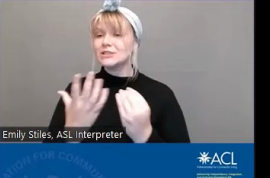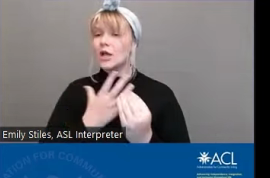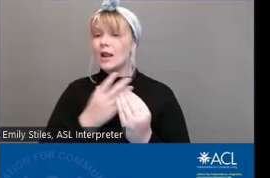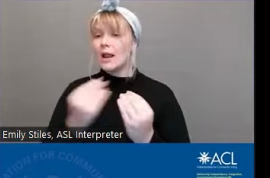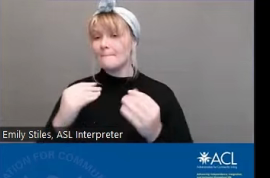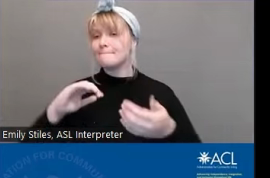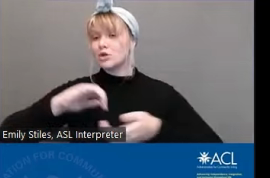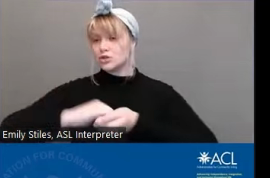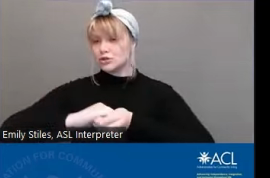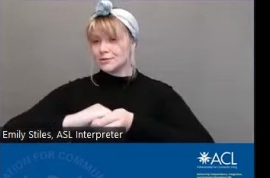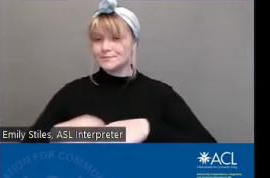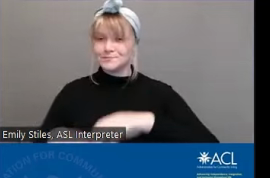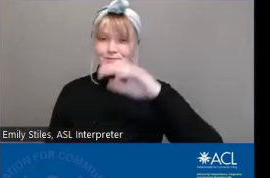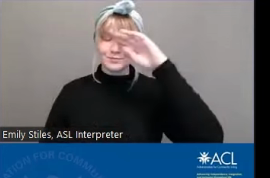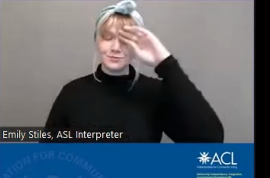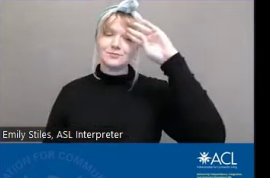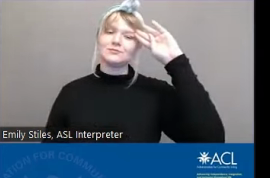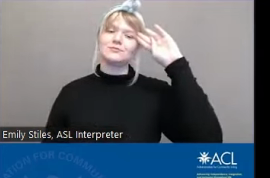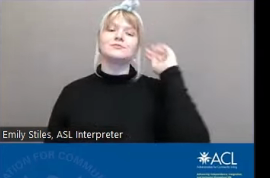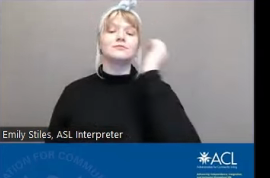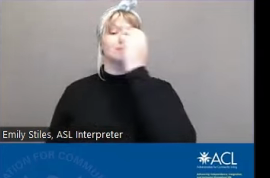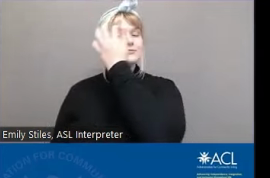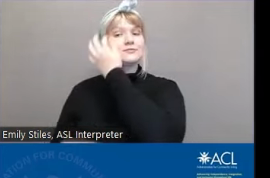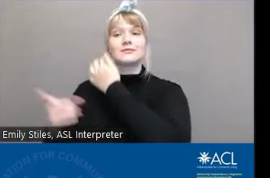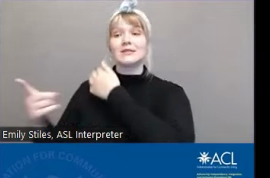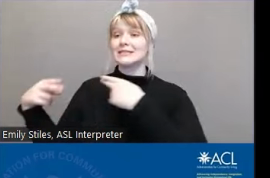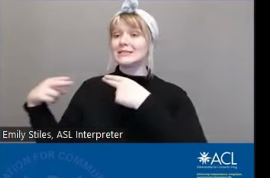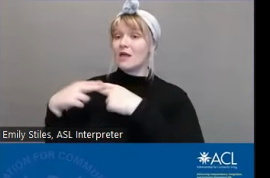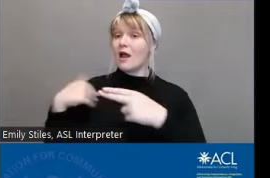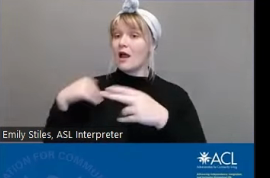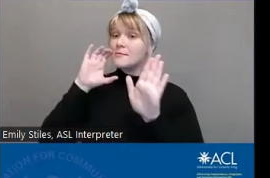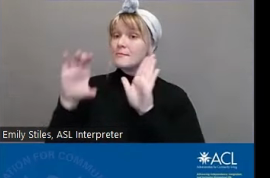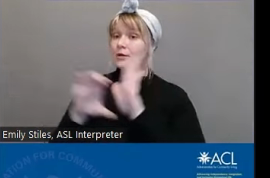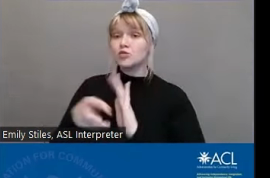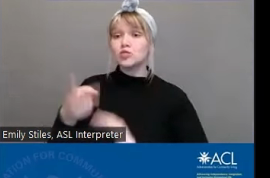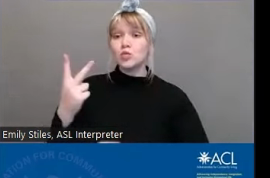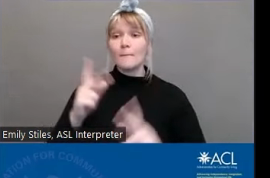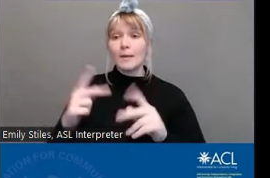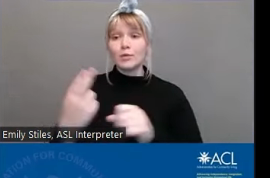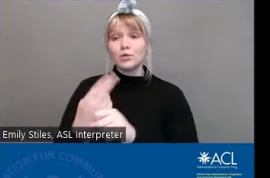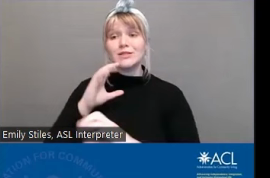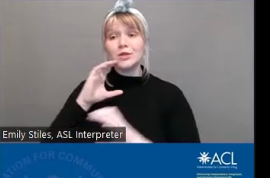This slide has a picture of two people using a communication device.